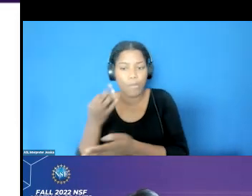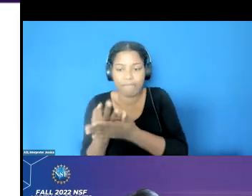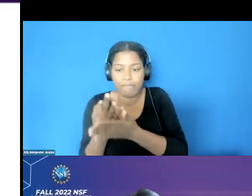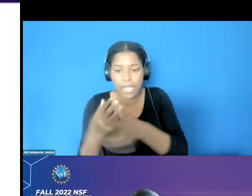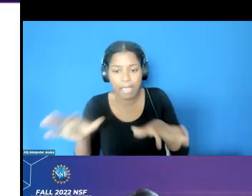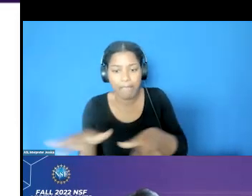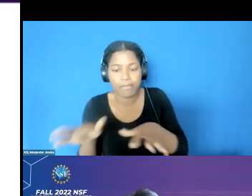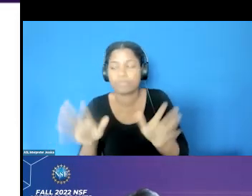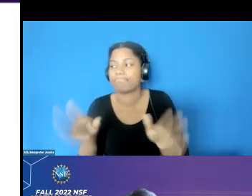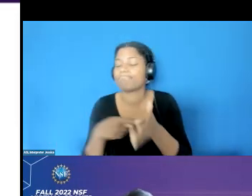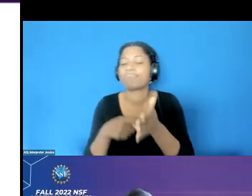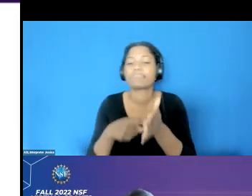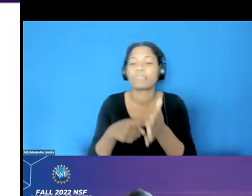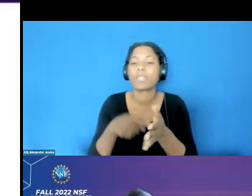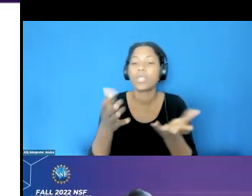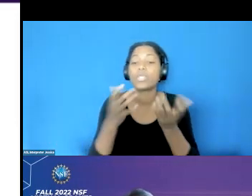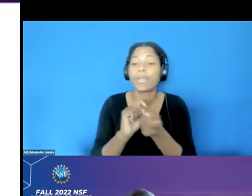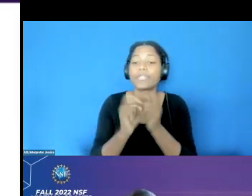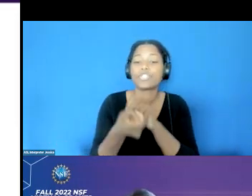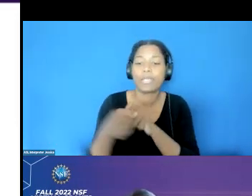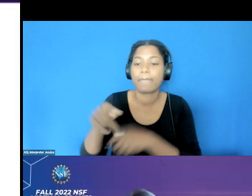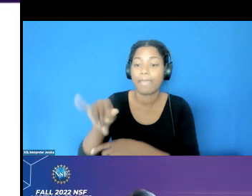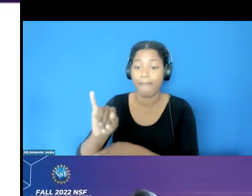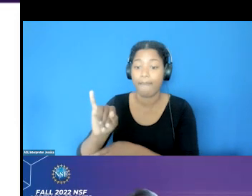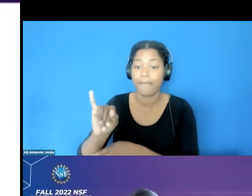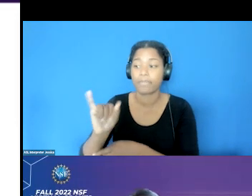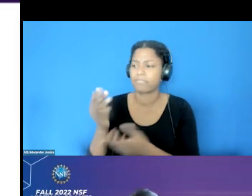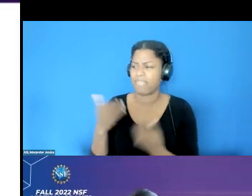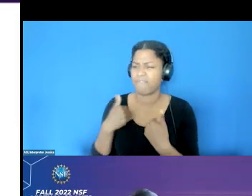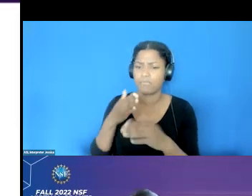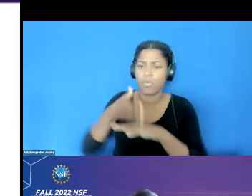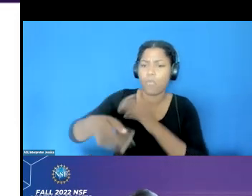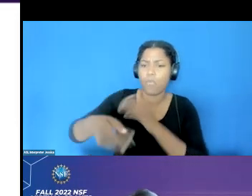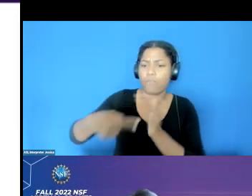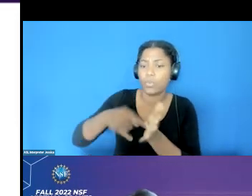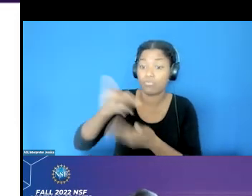So say you want to change the PI, and there's an overdue project report.